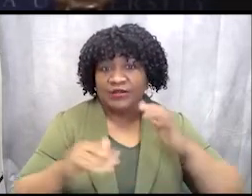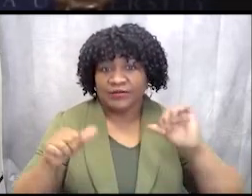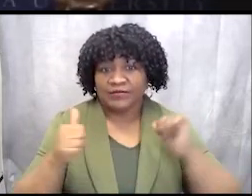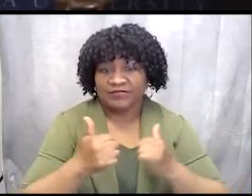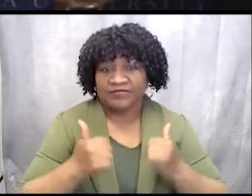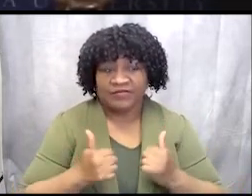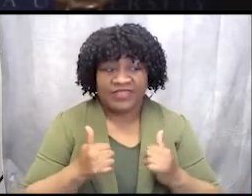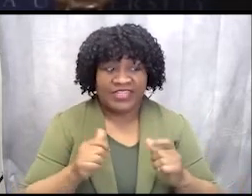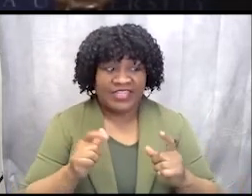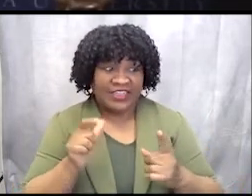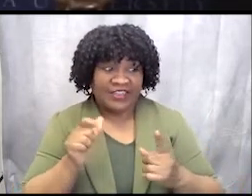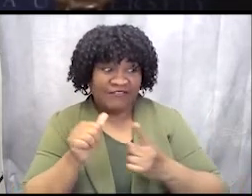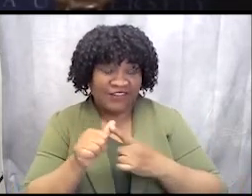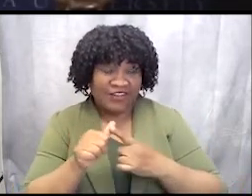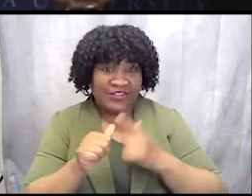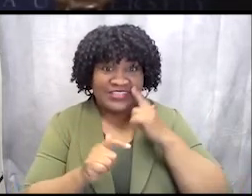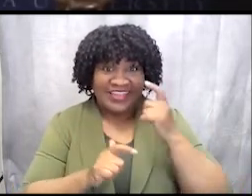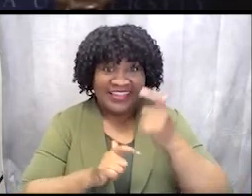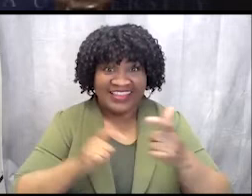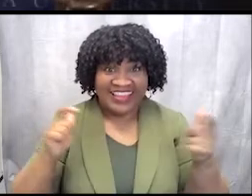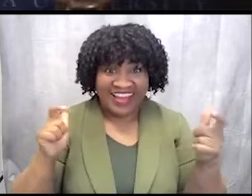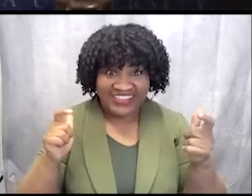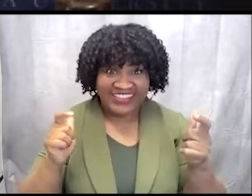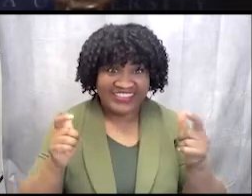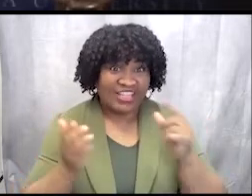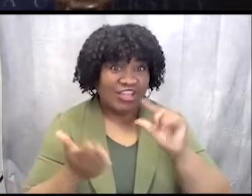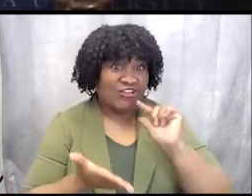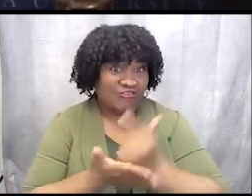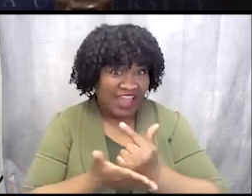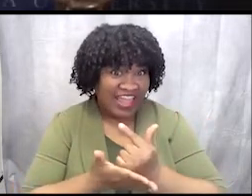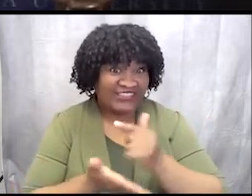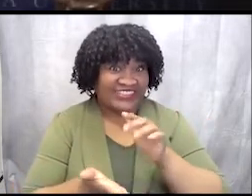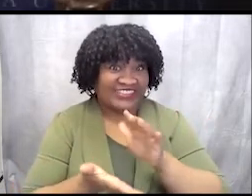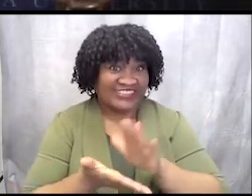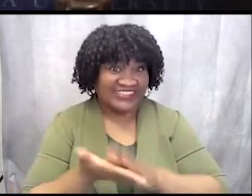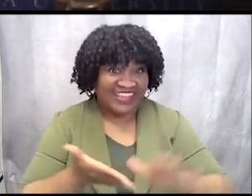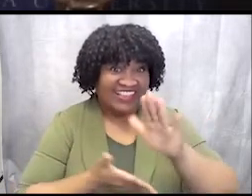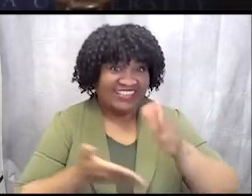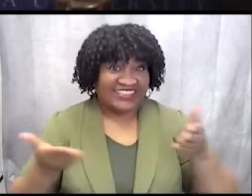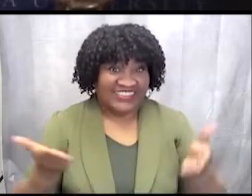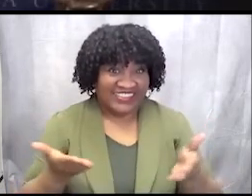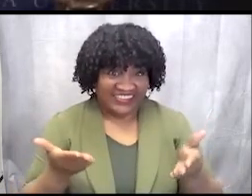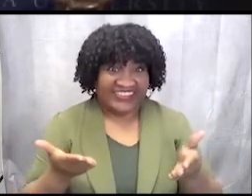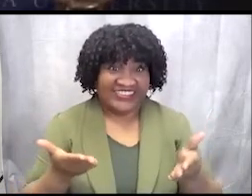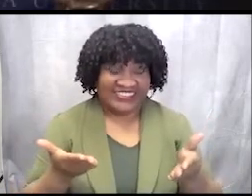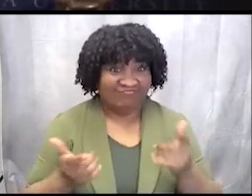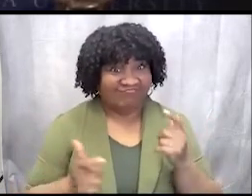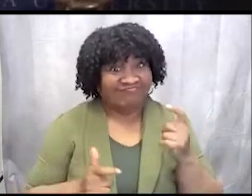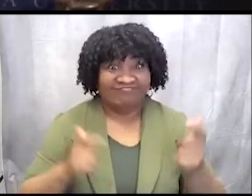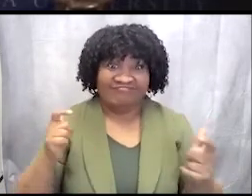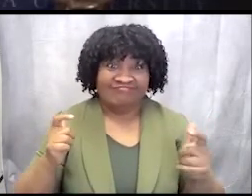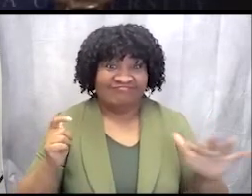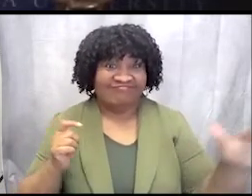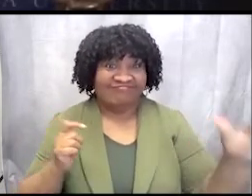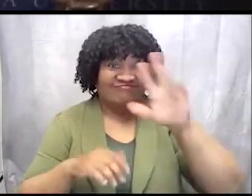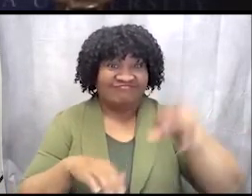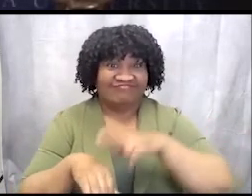As the first and largest graduate school of education in the nation, we're proud of our long standing partnerships